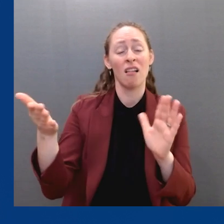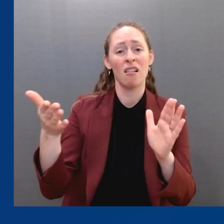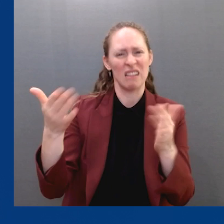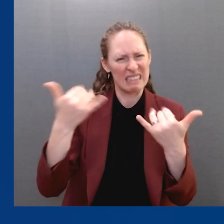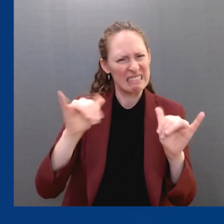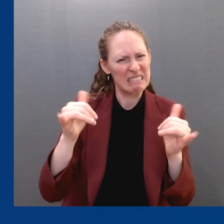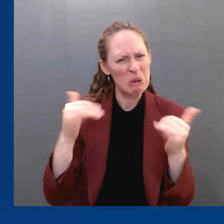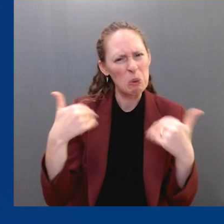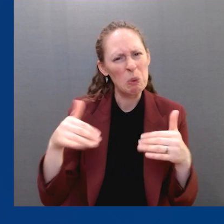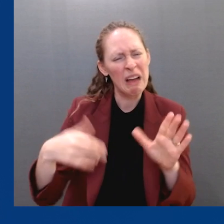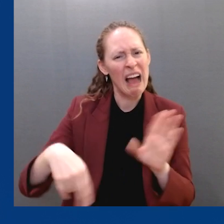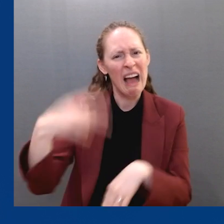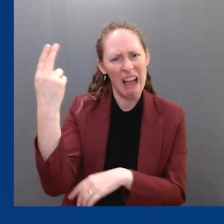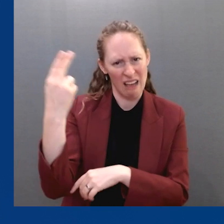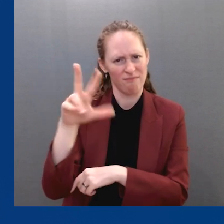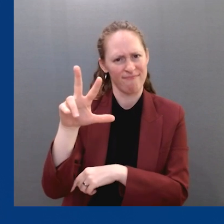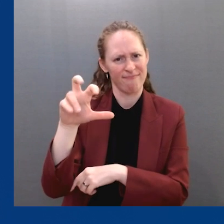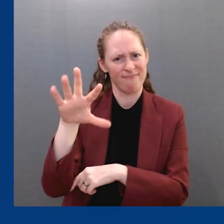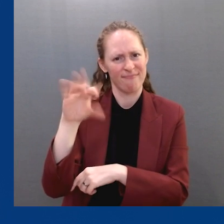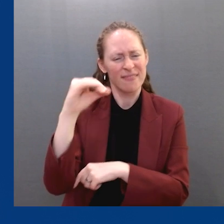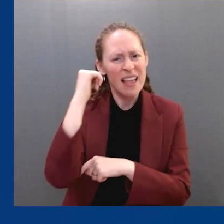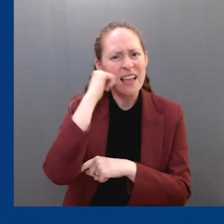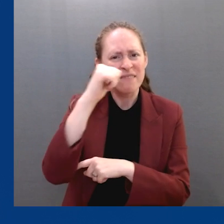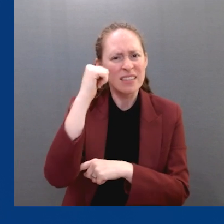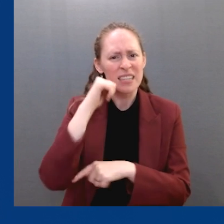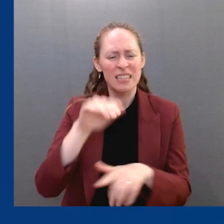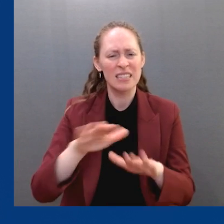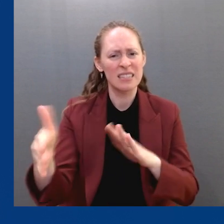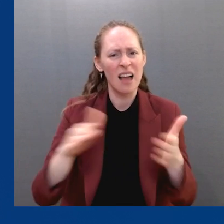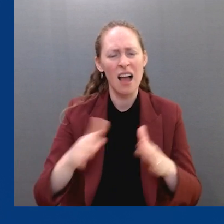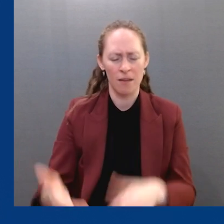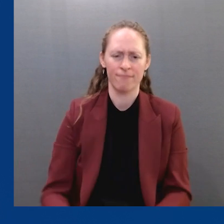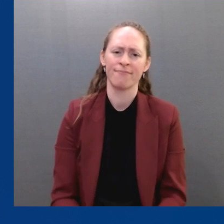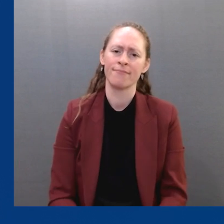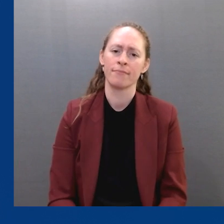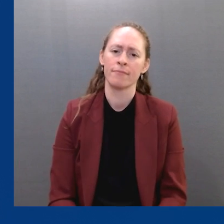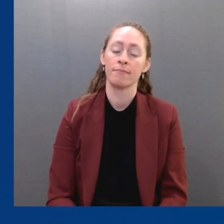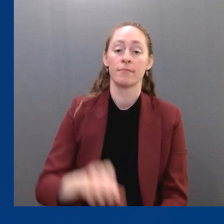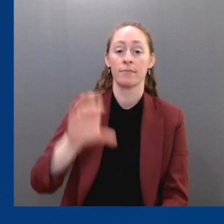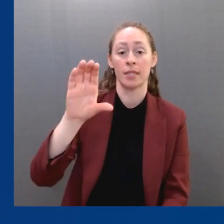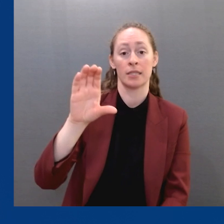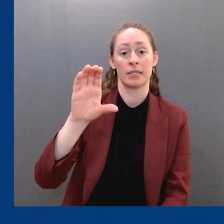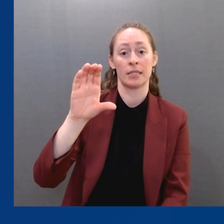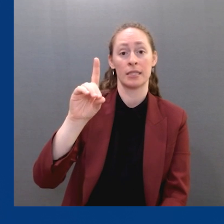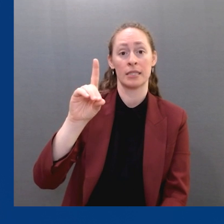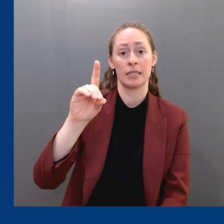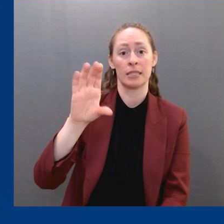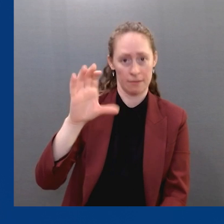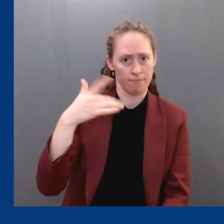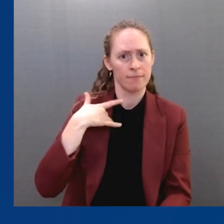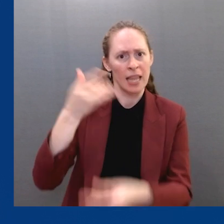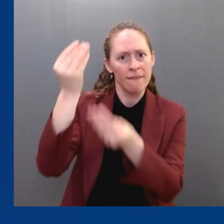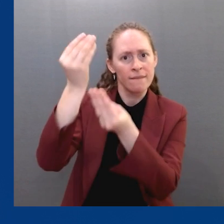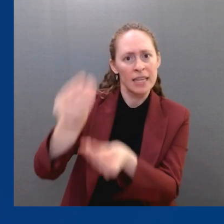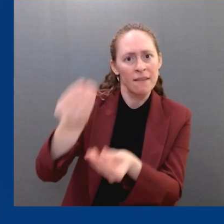As you all know by now, each week CDC updates genomic surveillance data so that we can monitor what variants are present